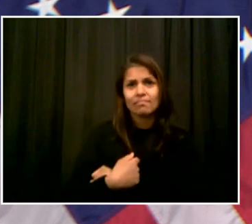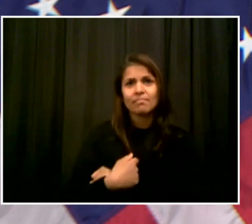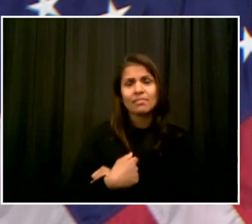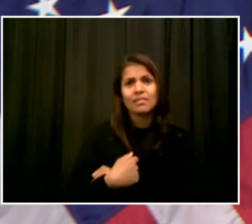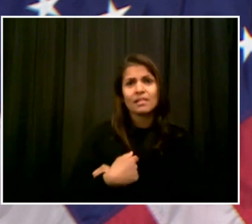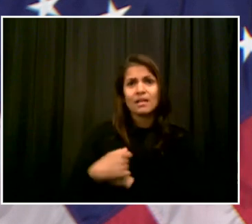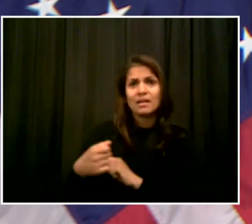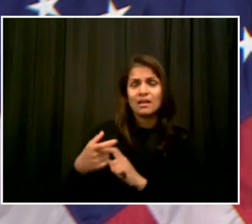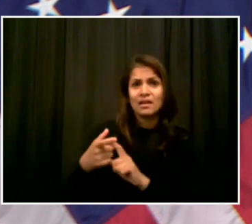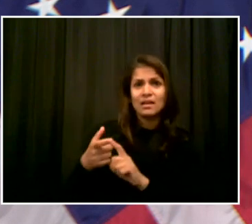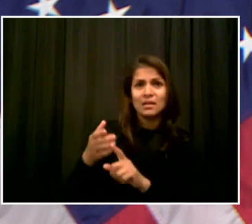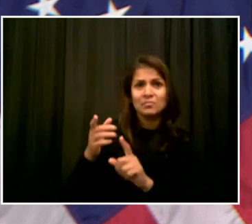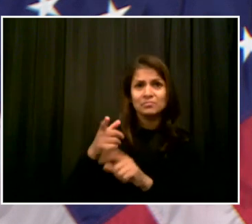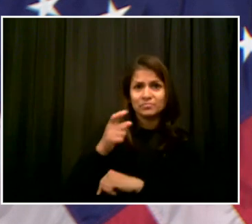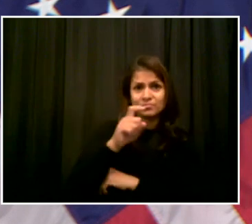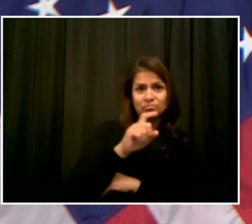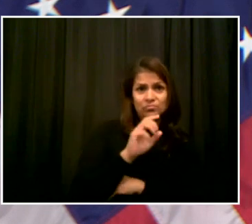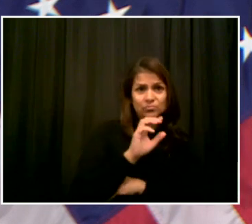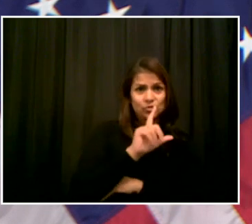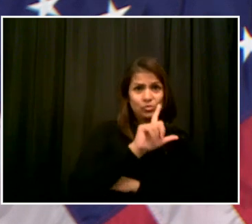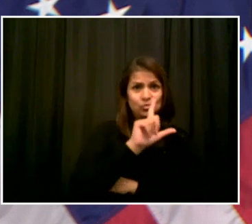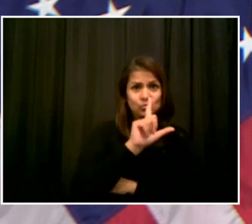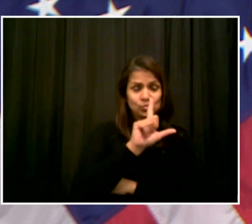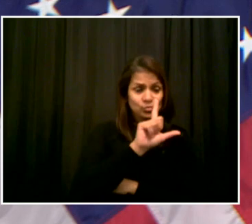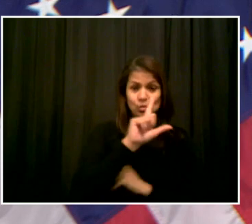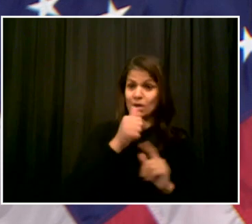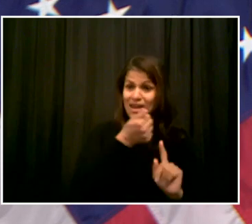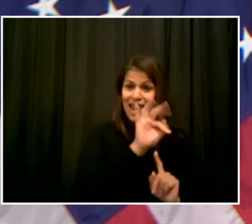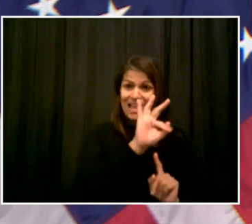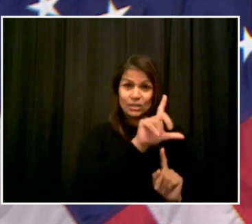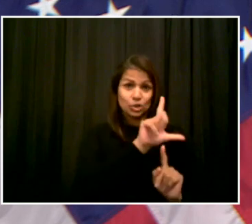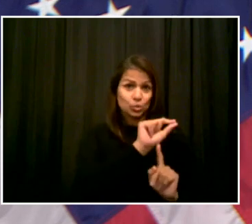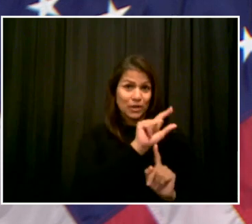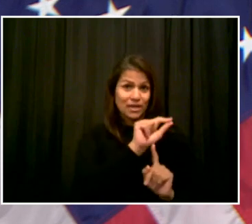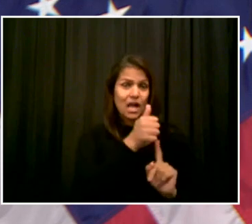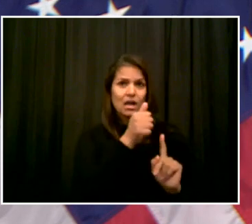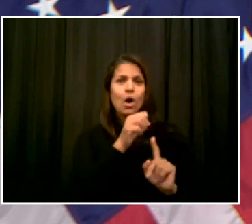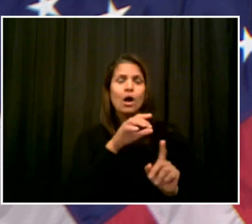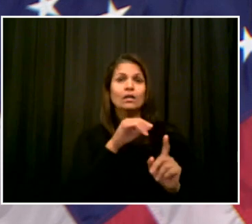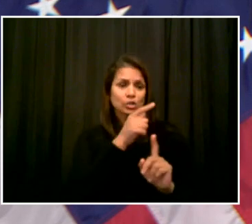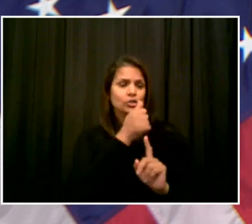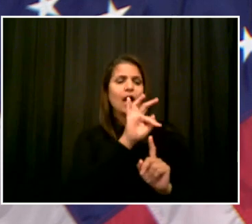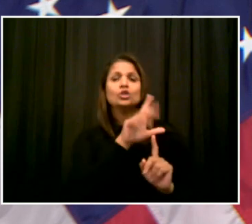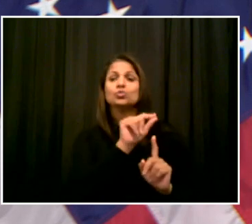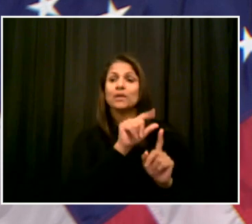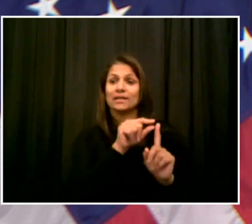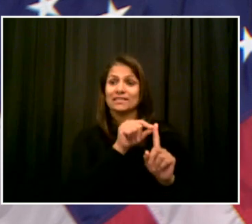WOULD CATEGRIOZE ROUGHLY FROM A LITTLE NORTH ON